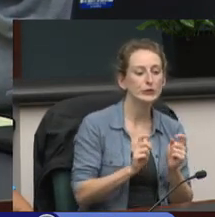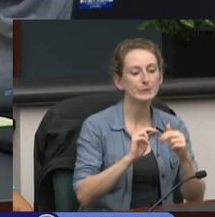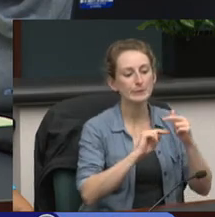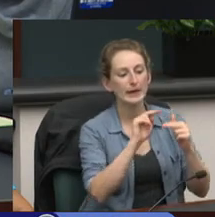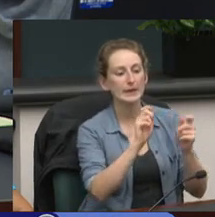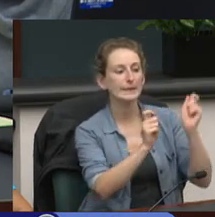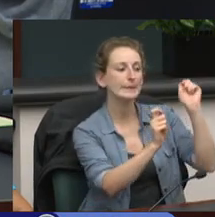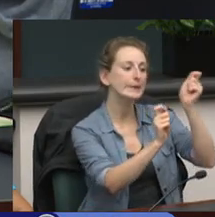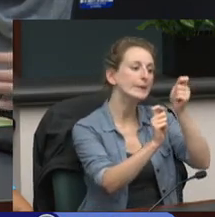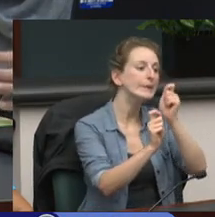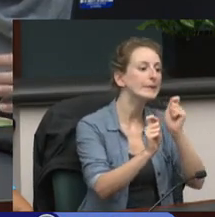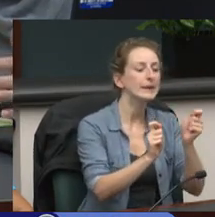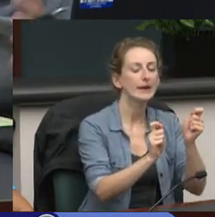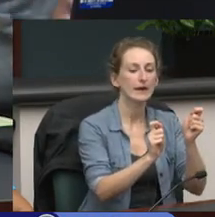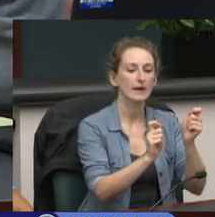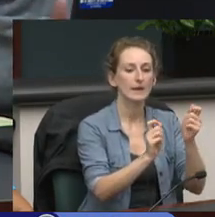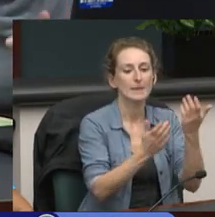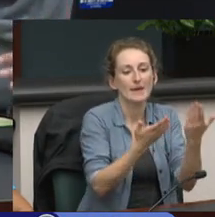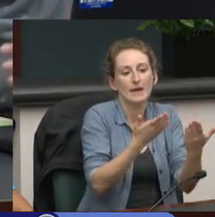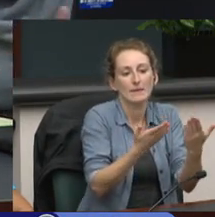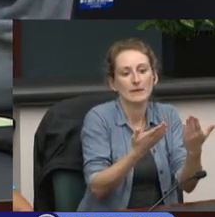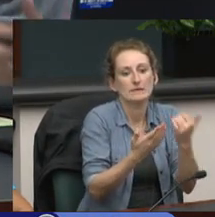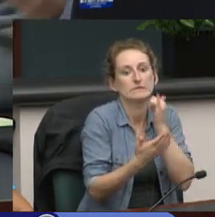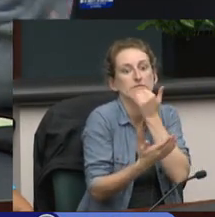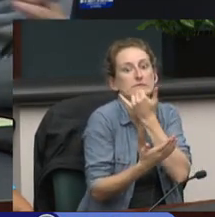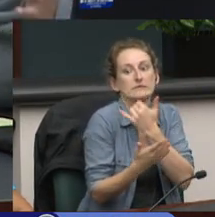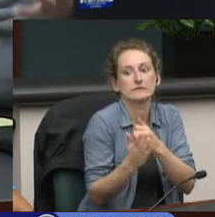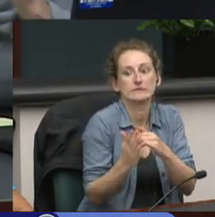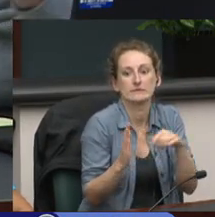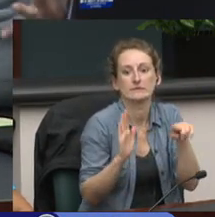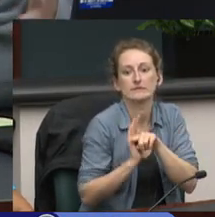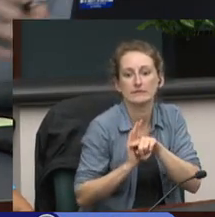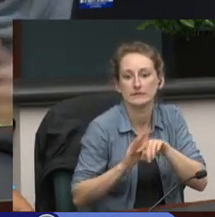affect a neighbor not in a substantial way but just small changes that's